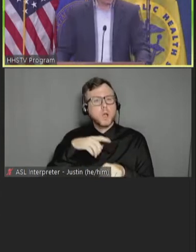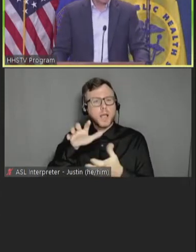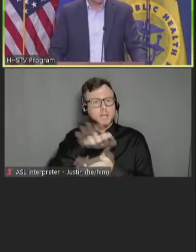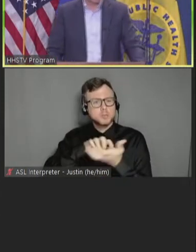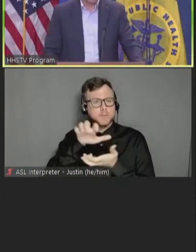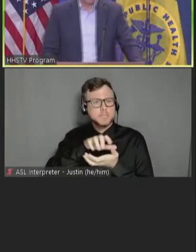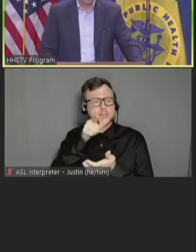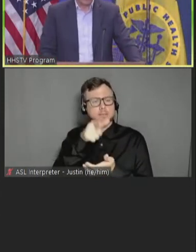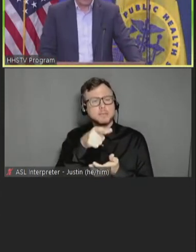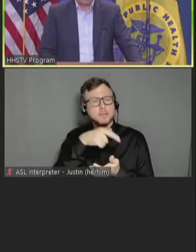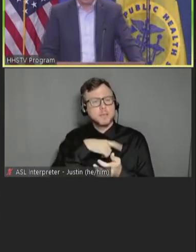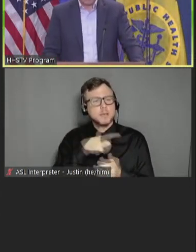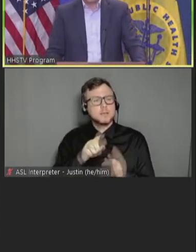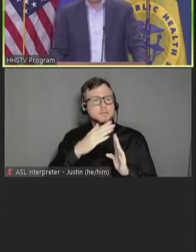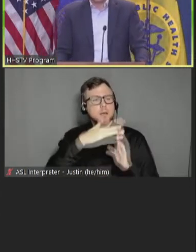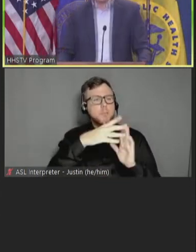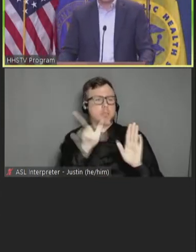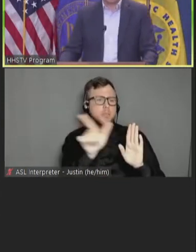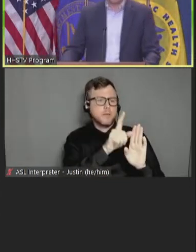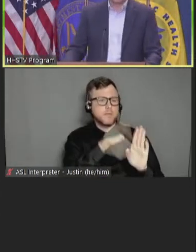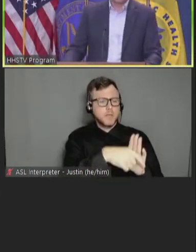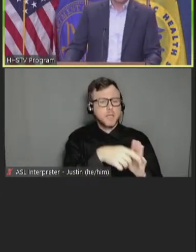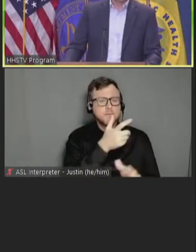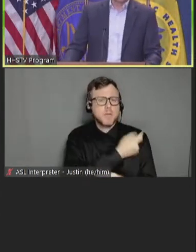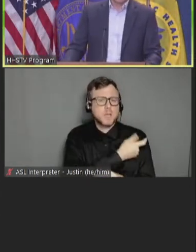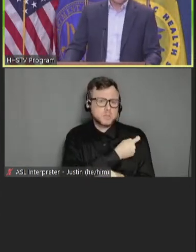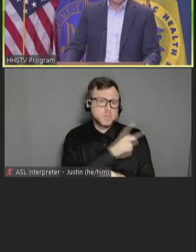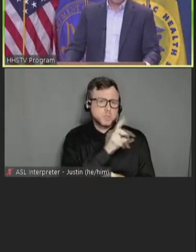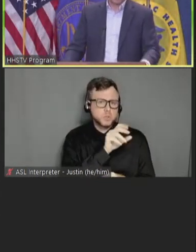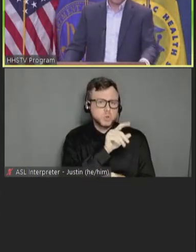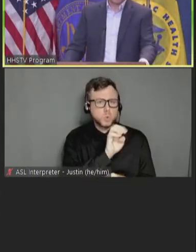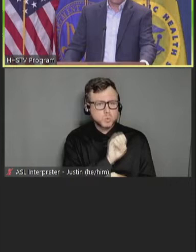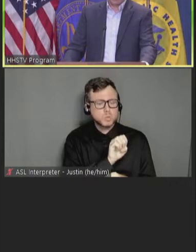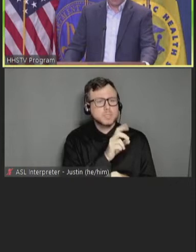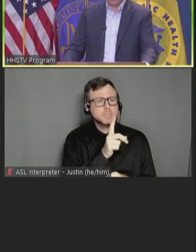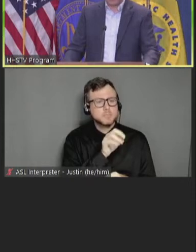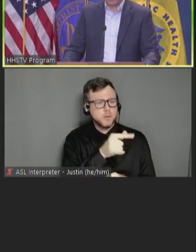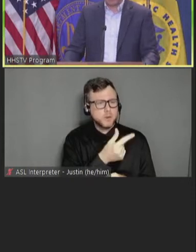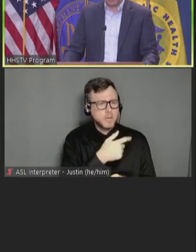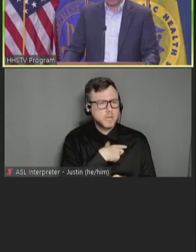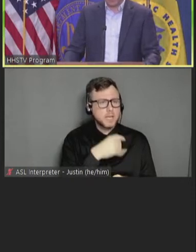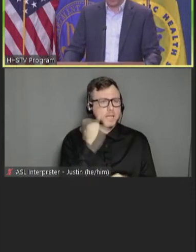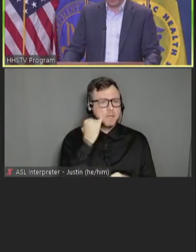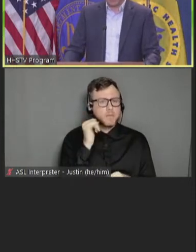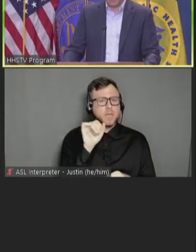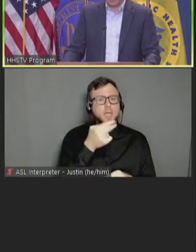left here, and that is vaccine dose sparing. So in the case of a pandemic H5N1 vaccine,